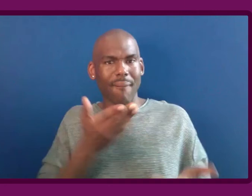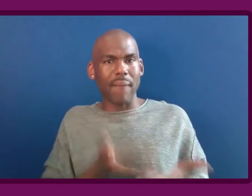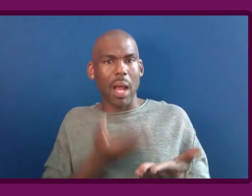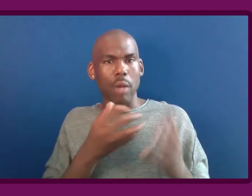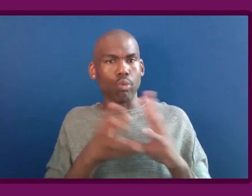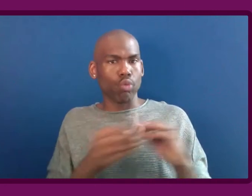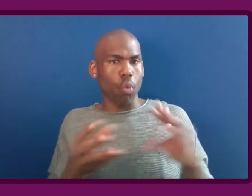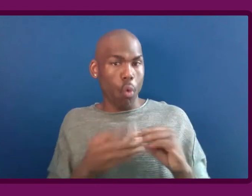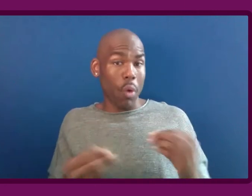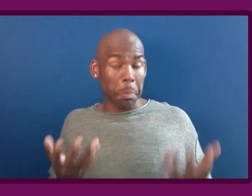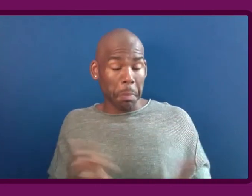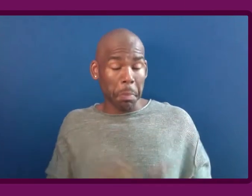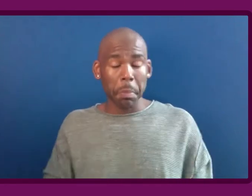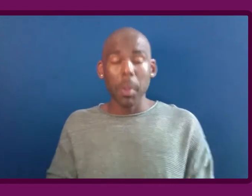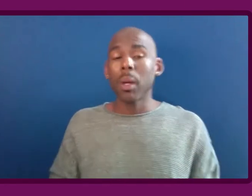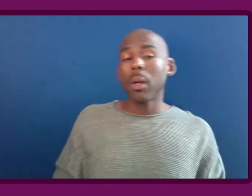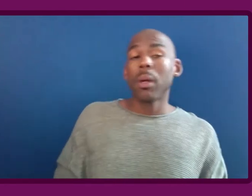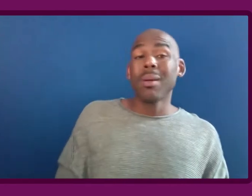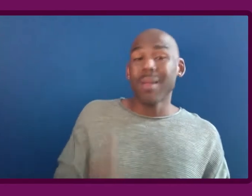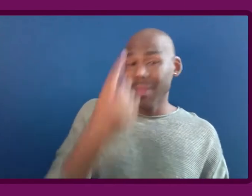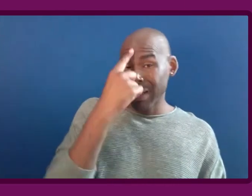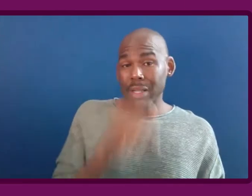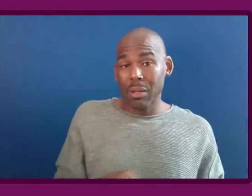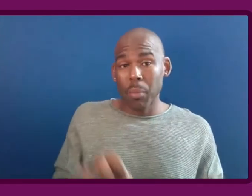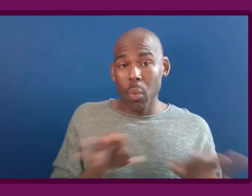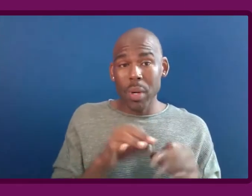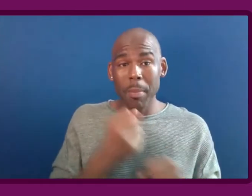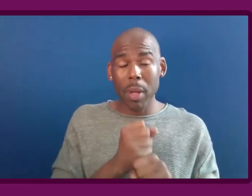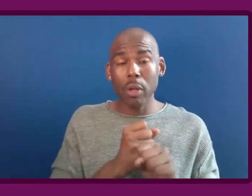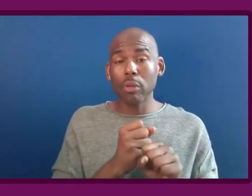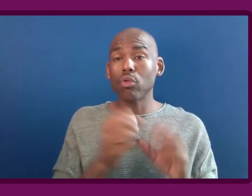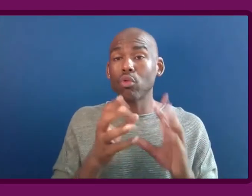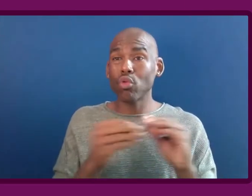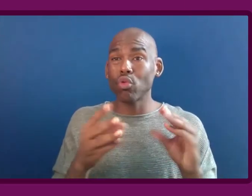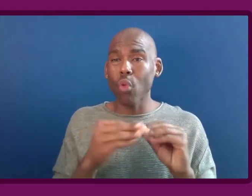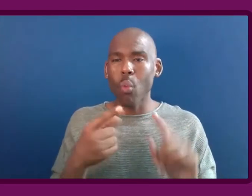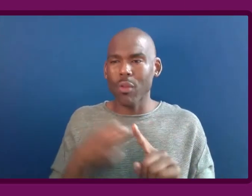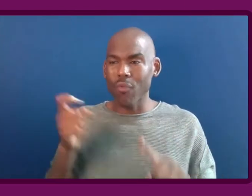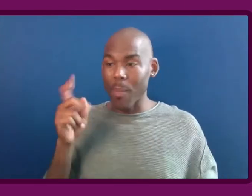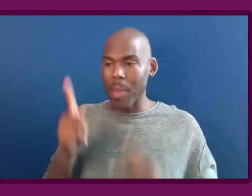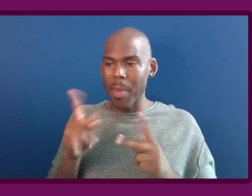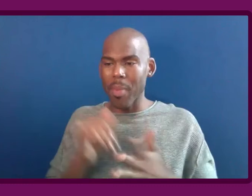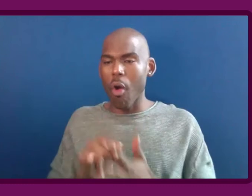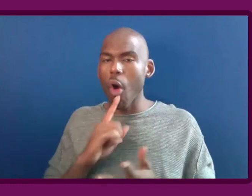So I think it's very imp;ortant to make these stories come from the people who are living